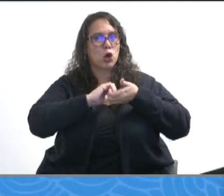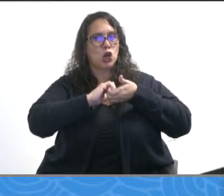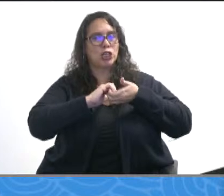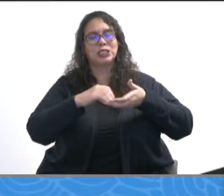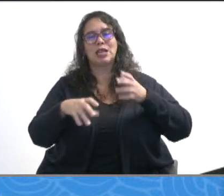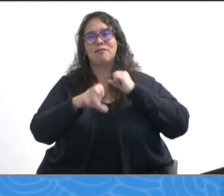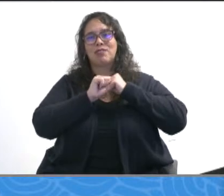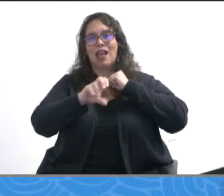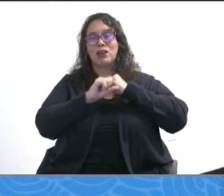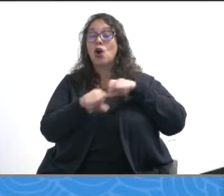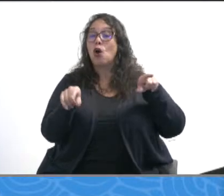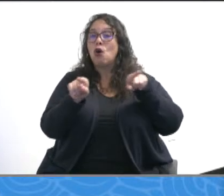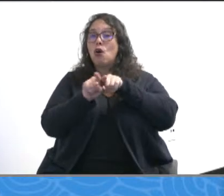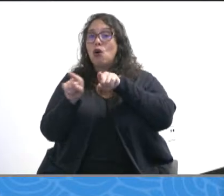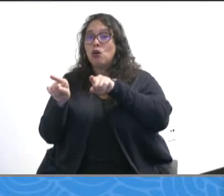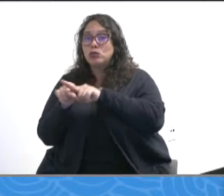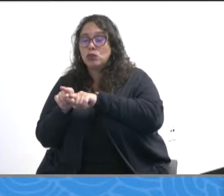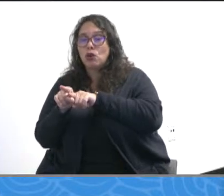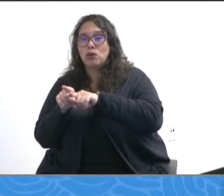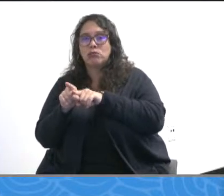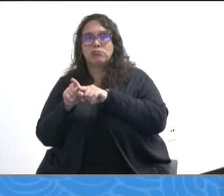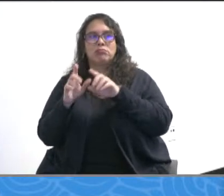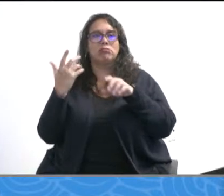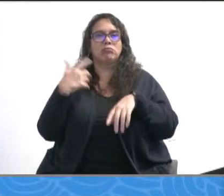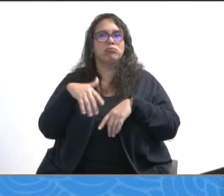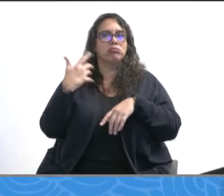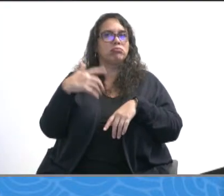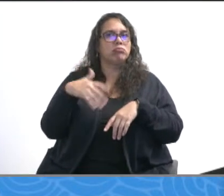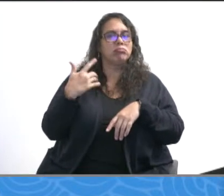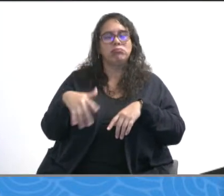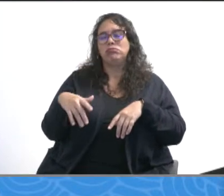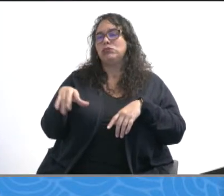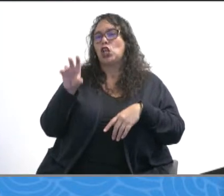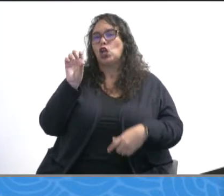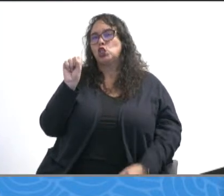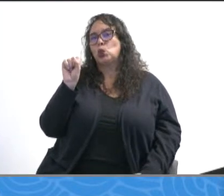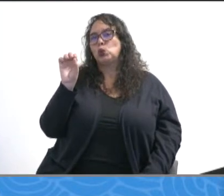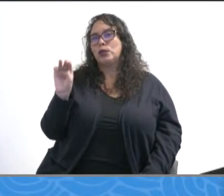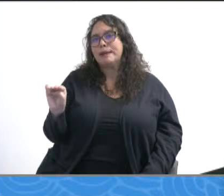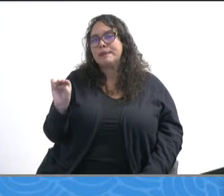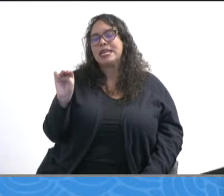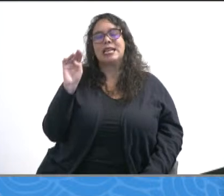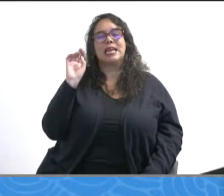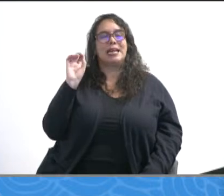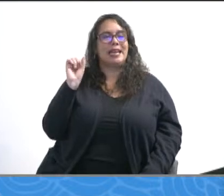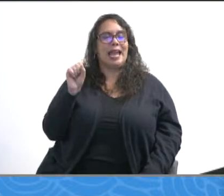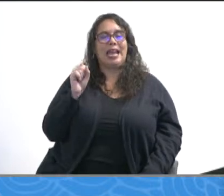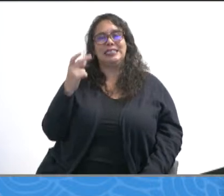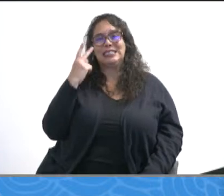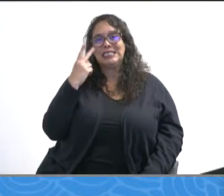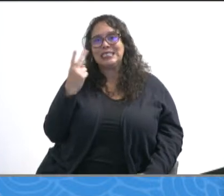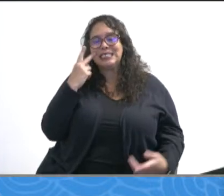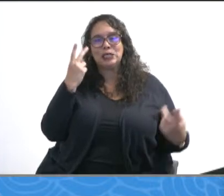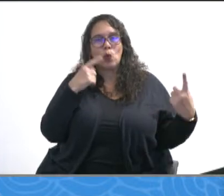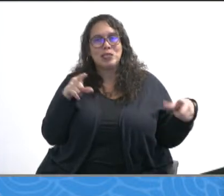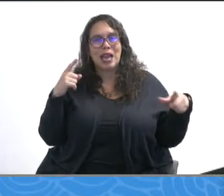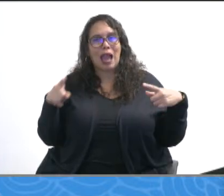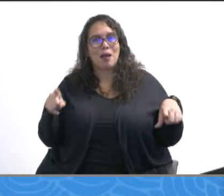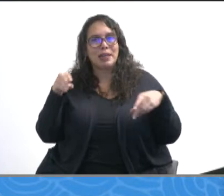In addition, to all of the platforms of social media where you can see what's happening in our district,